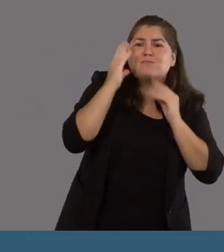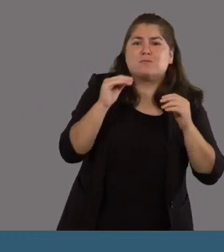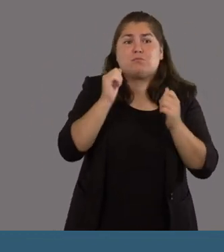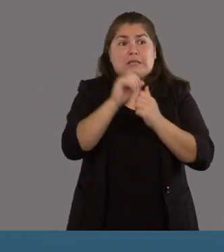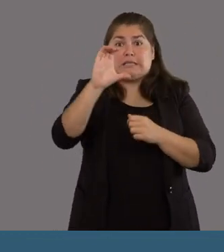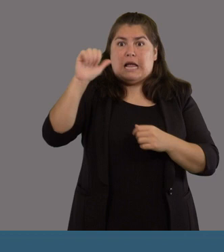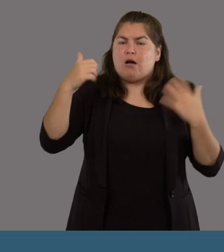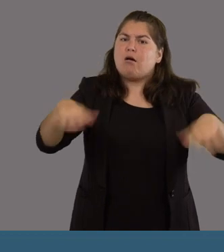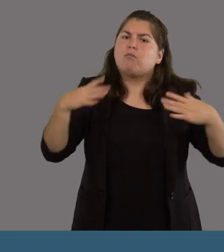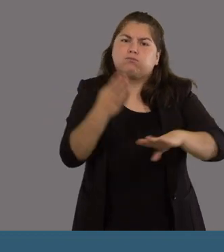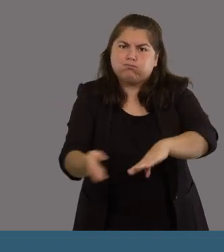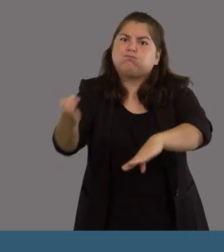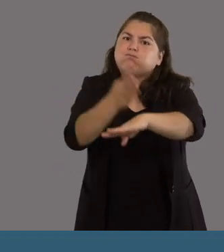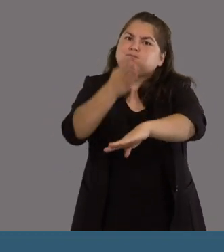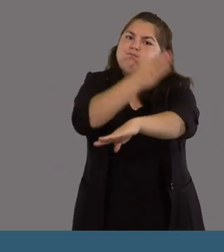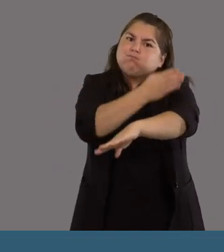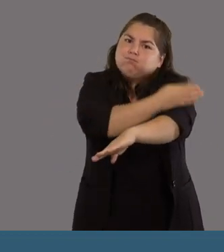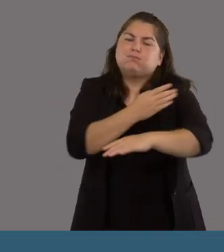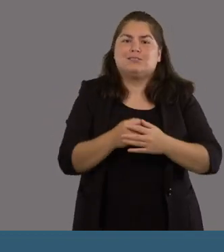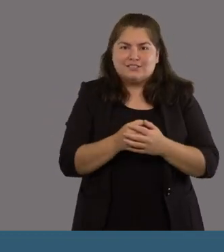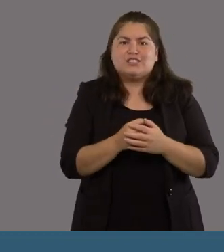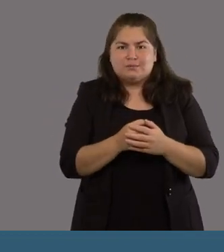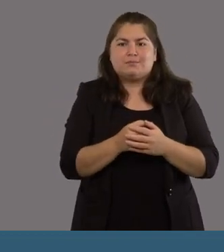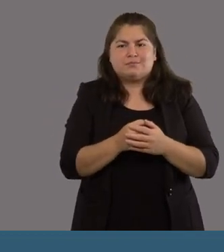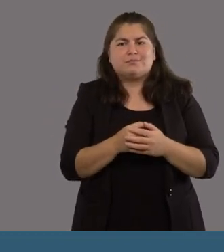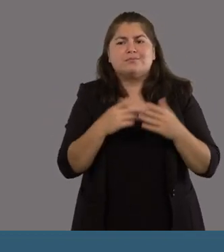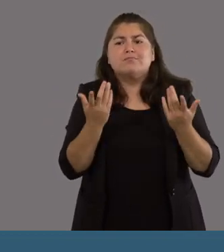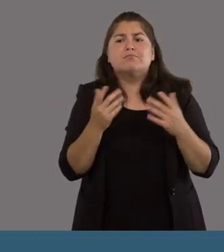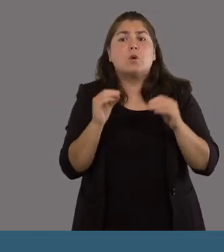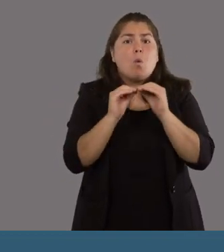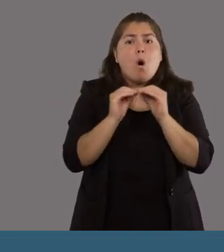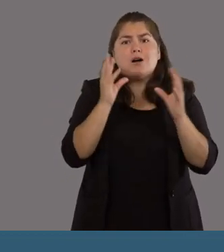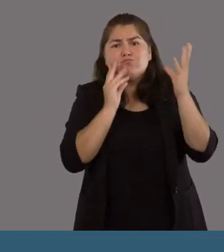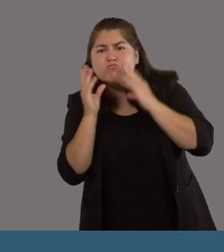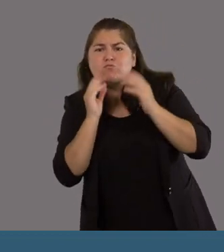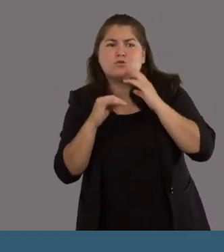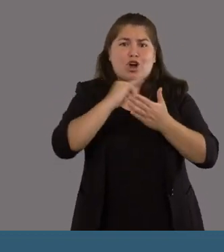with the Council had improved over the years. Among more established artists and those who